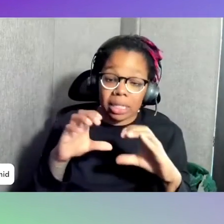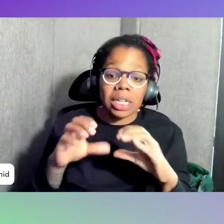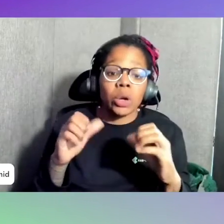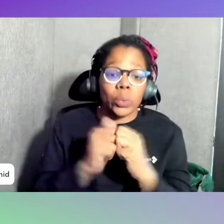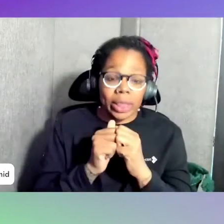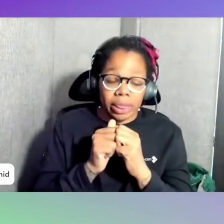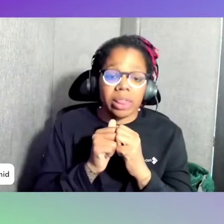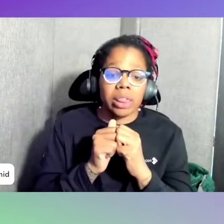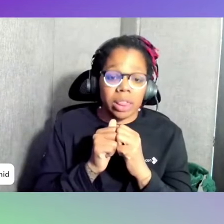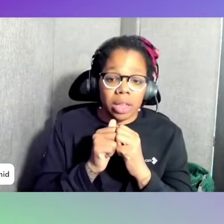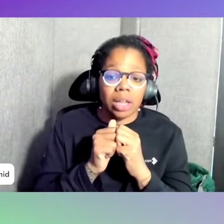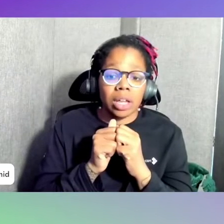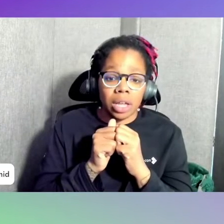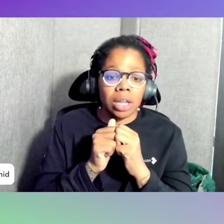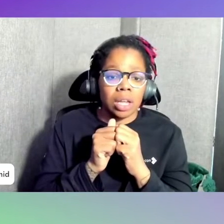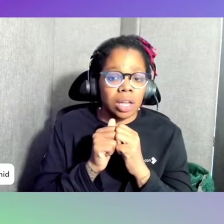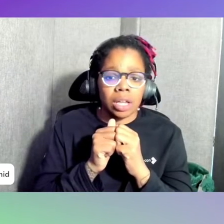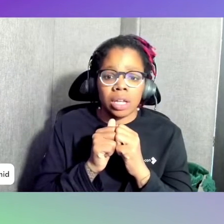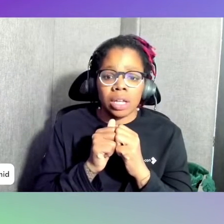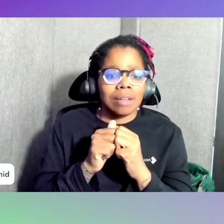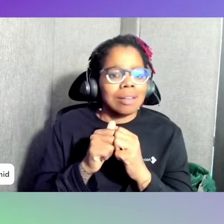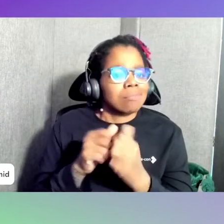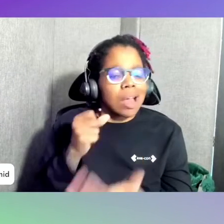with a style guide, because again we're not doing this